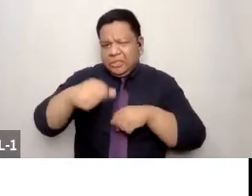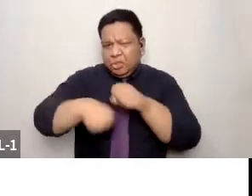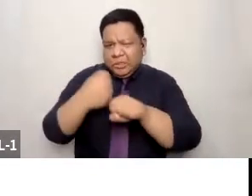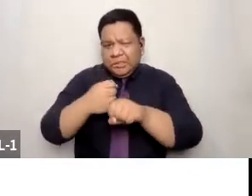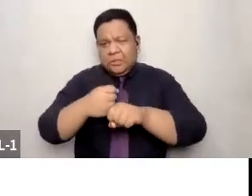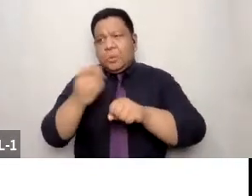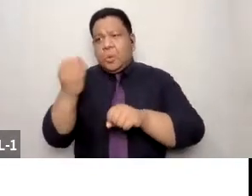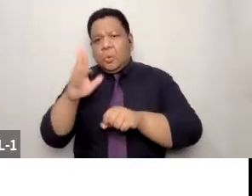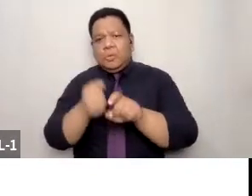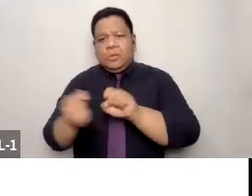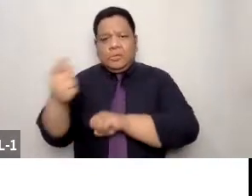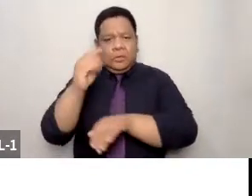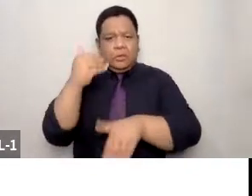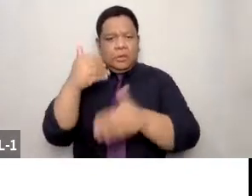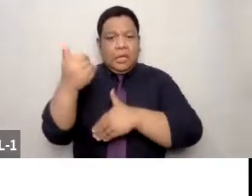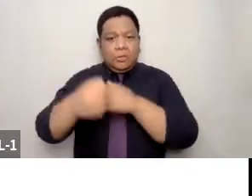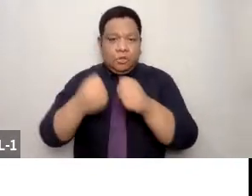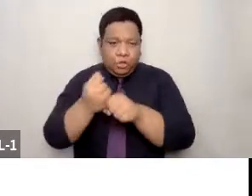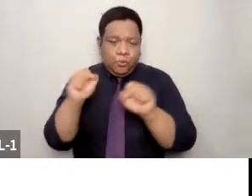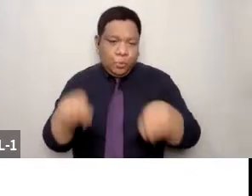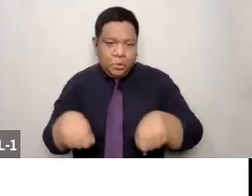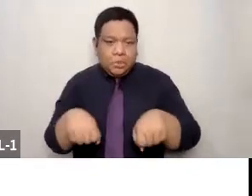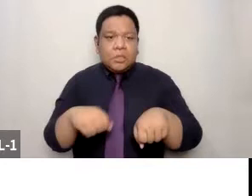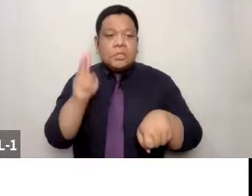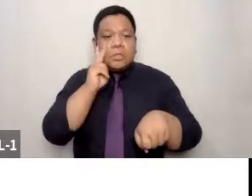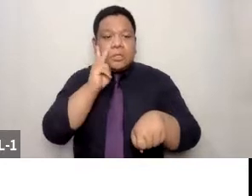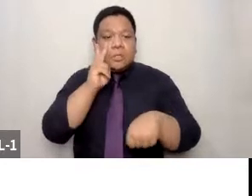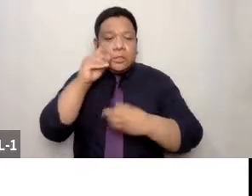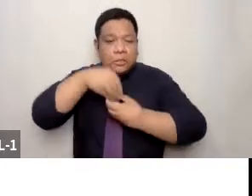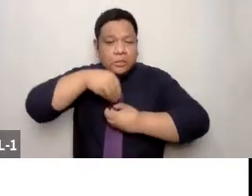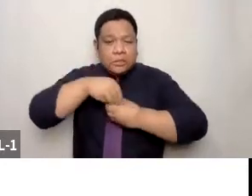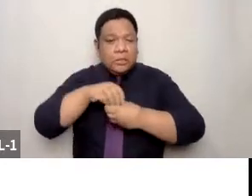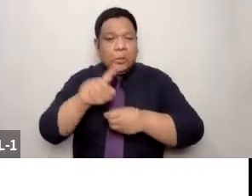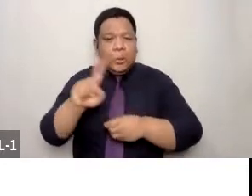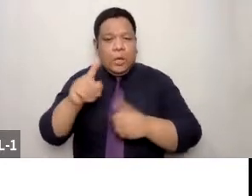So we are also looking at the content of the newly updated vaccines.